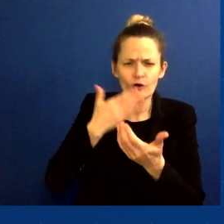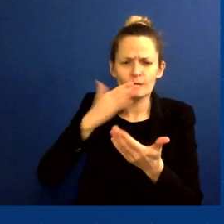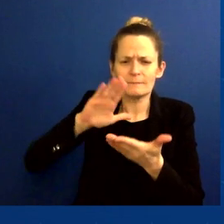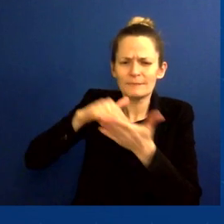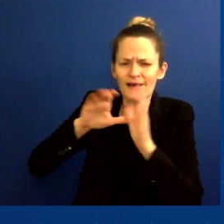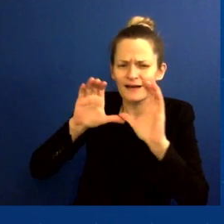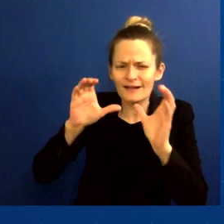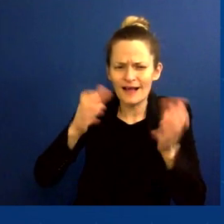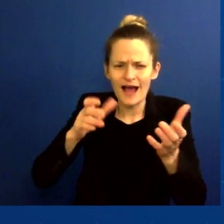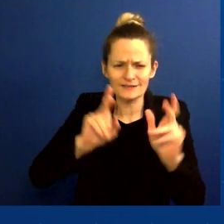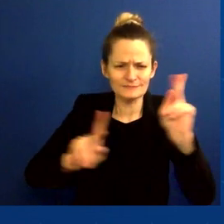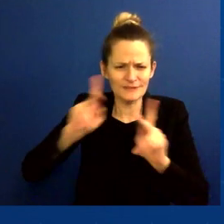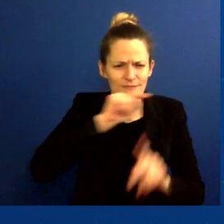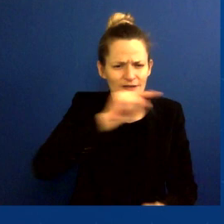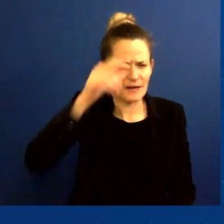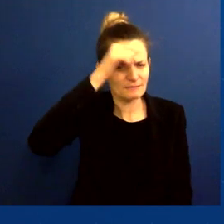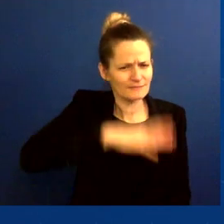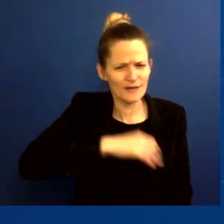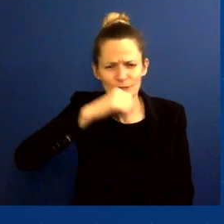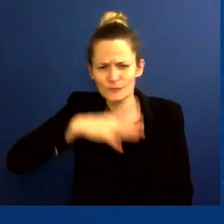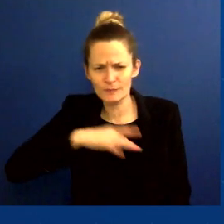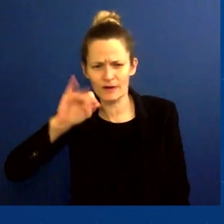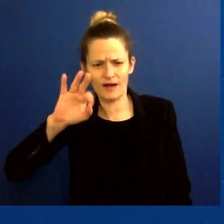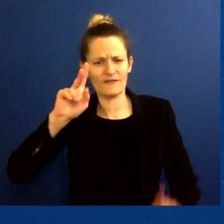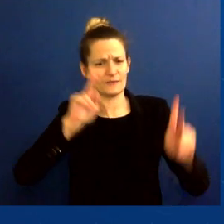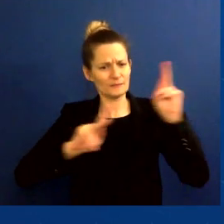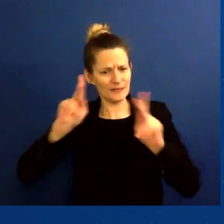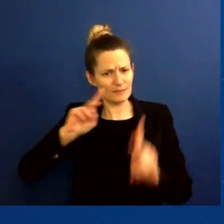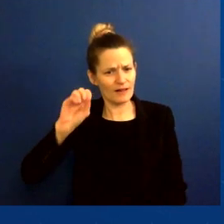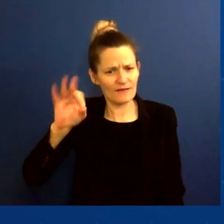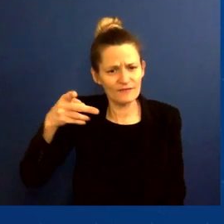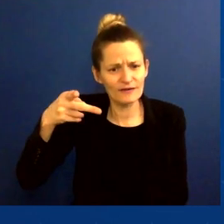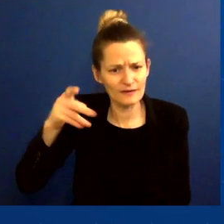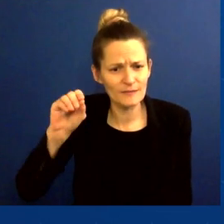And it's a top priority for me as labor secretary and for this entire administration.